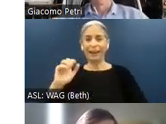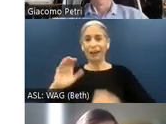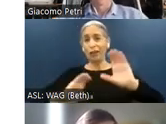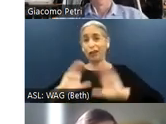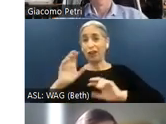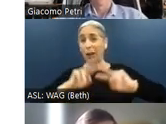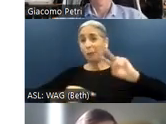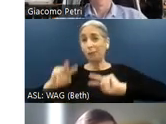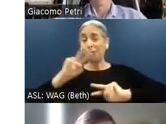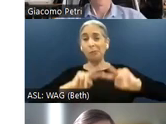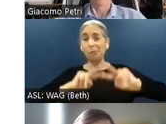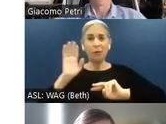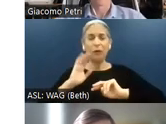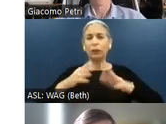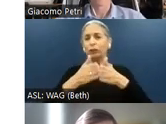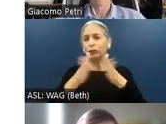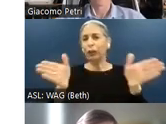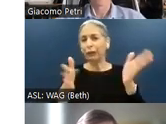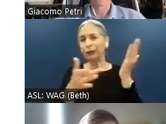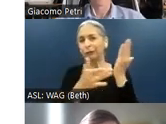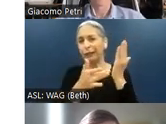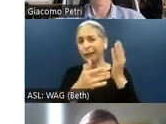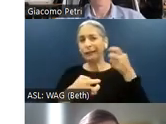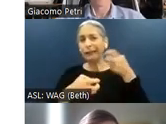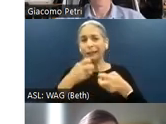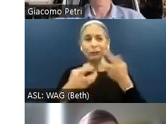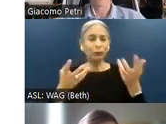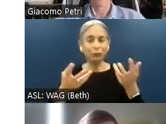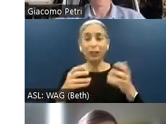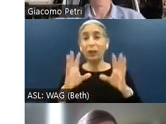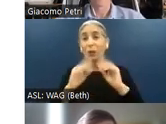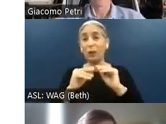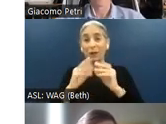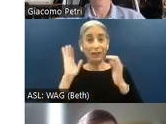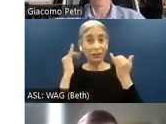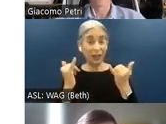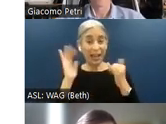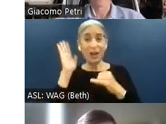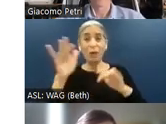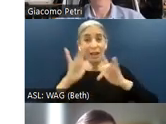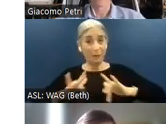for general dialogue and technical issues. And today's webinar will be recorded and available